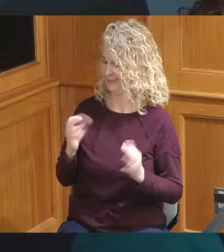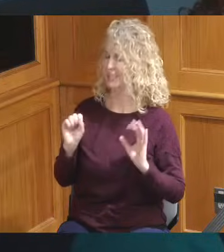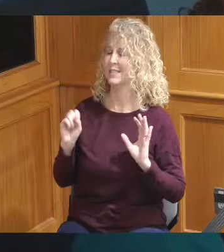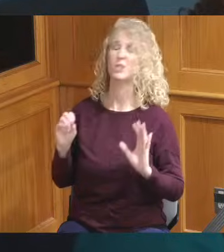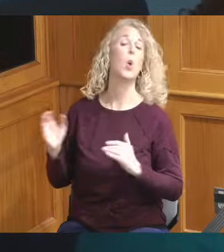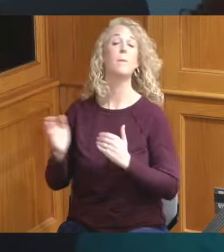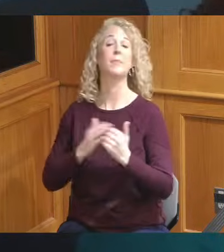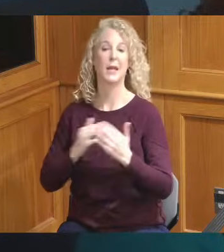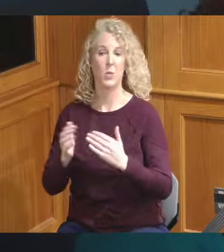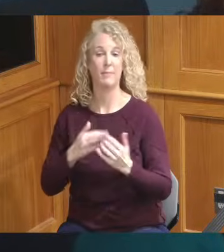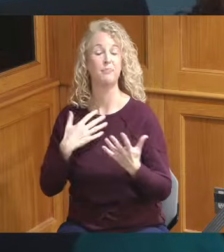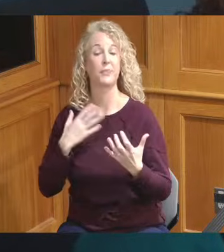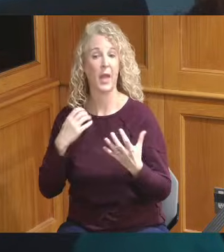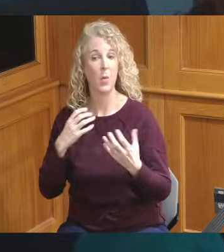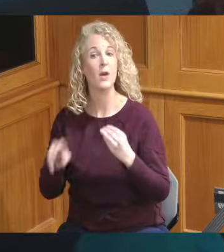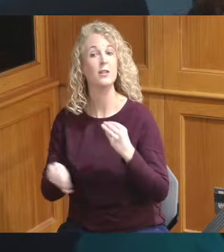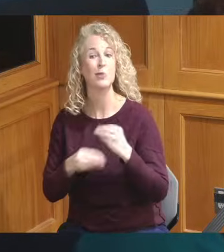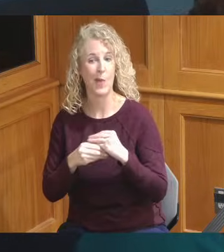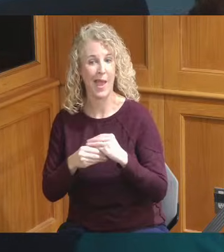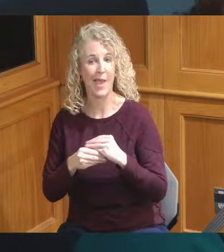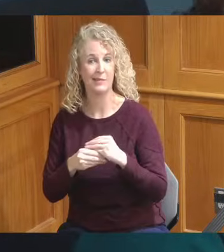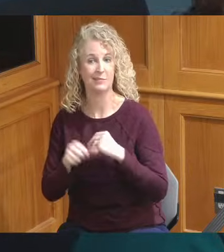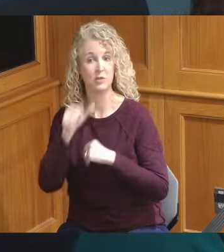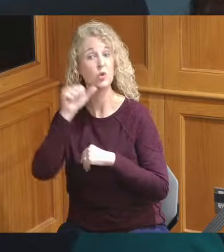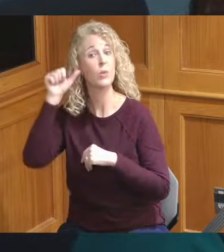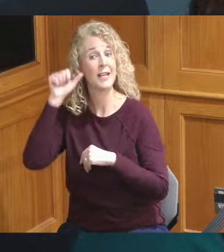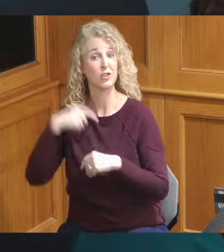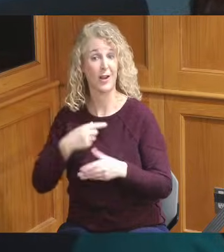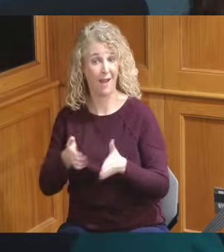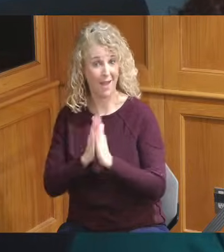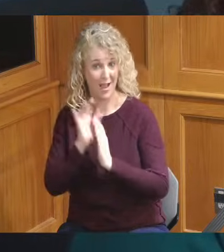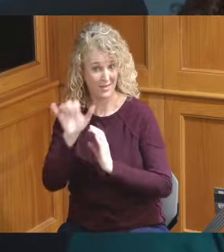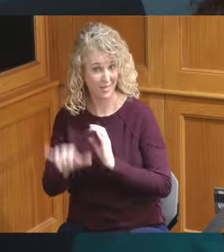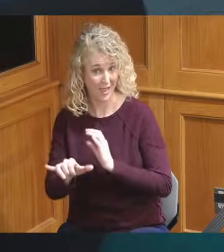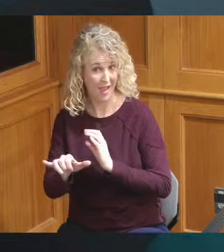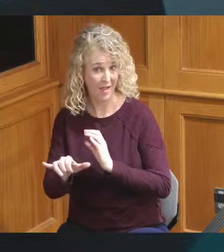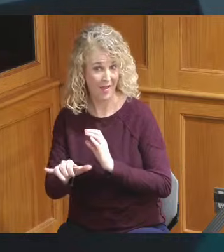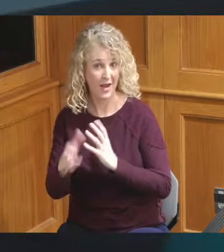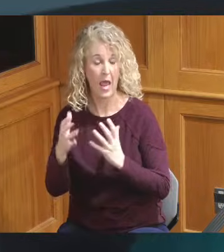in the minutes in in the meeting yesterday and I wanted to make sure I want to get a response on